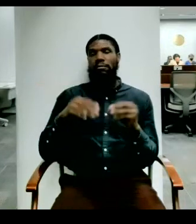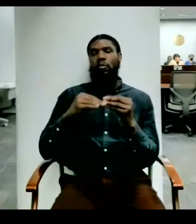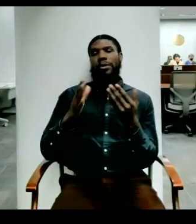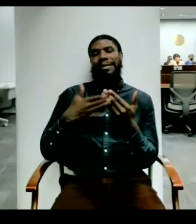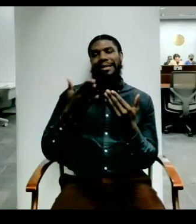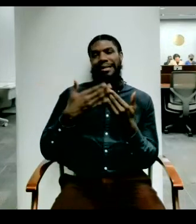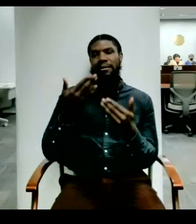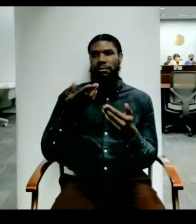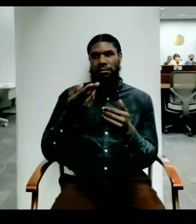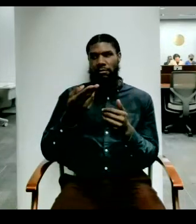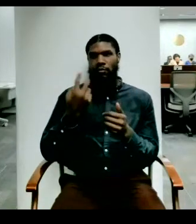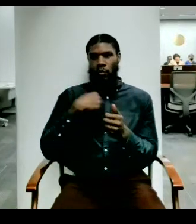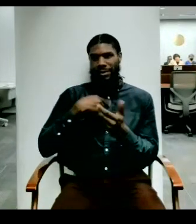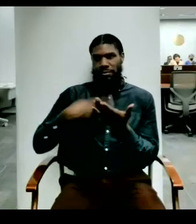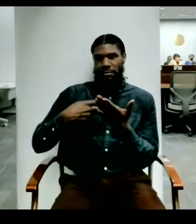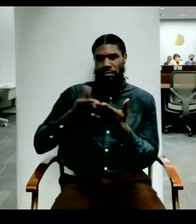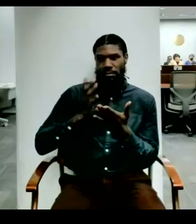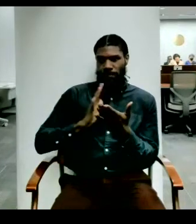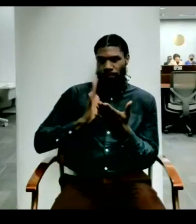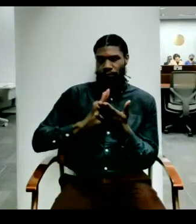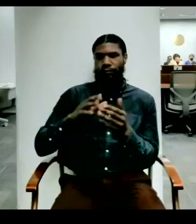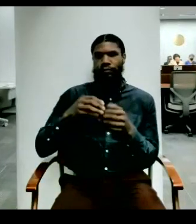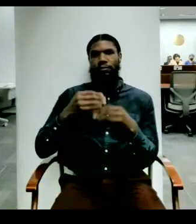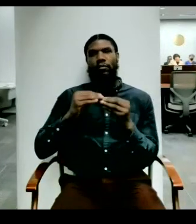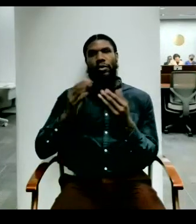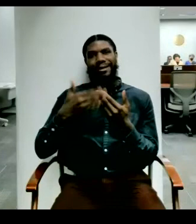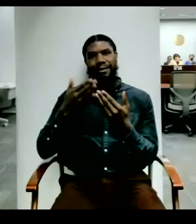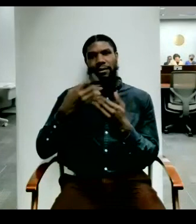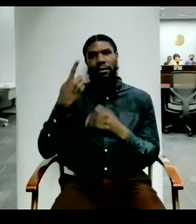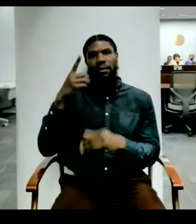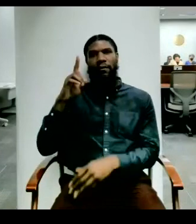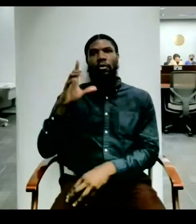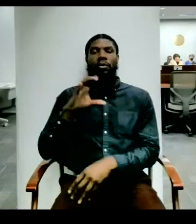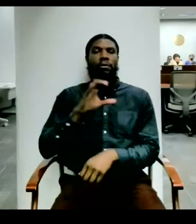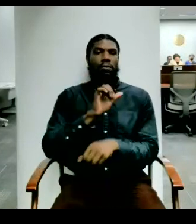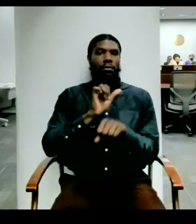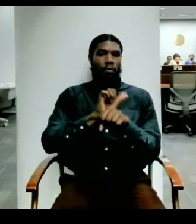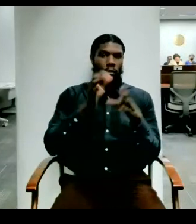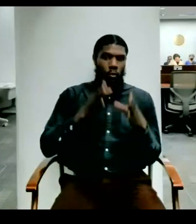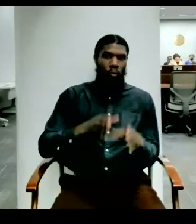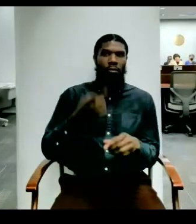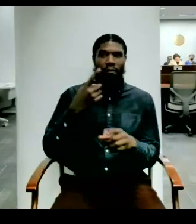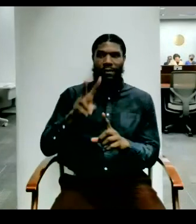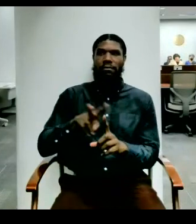that we discussed before, making it easier for employees to um be able to file a charge with